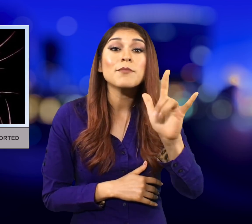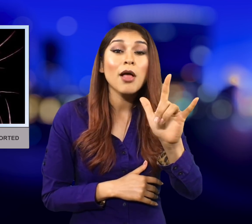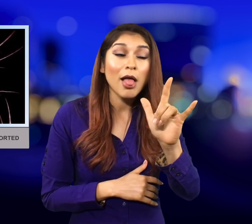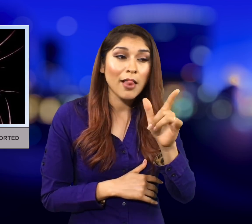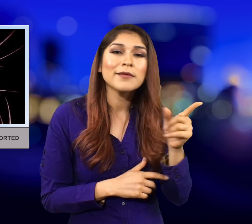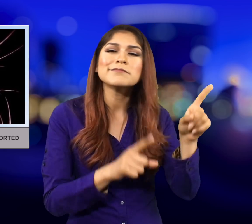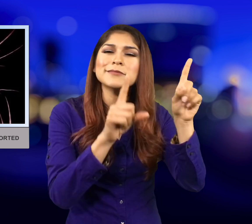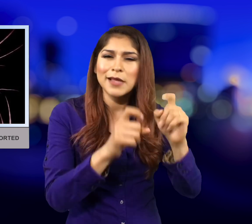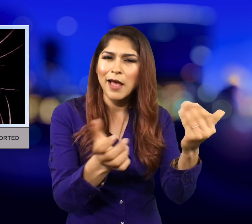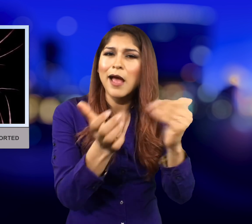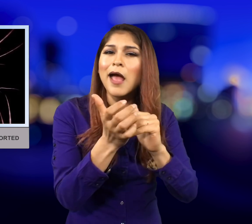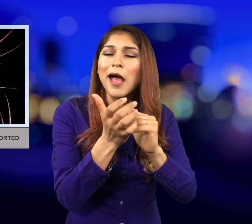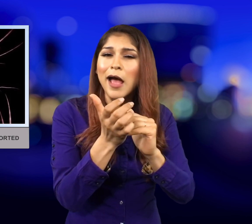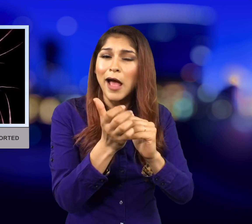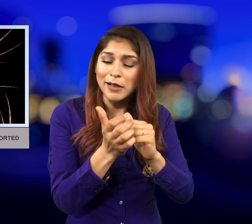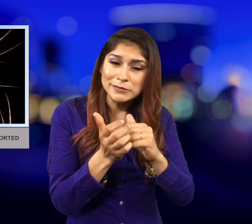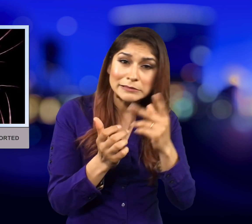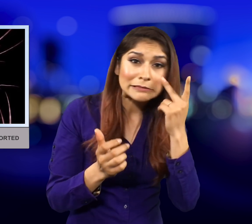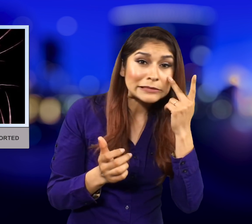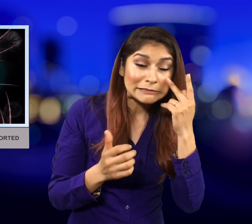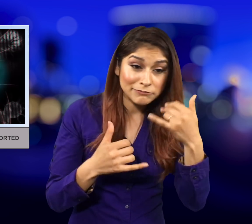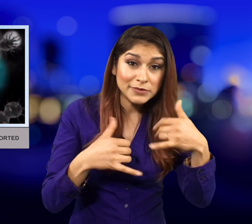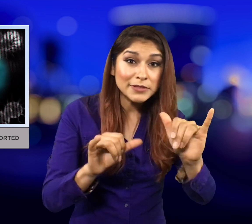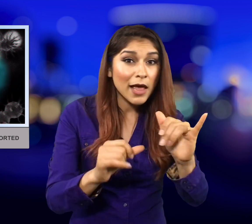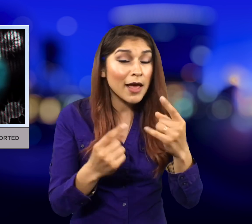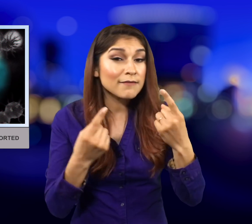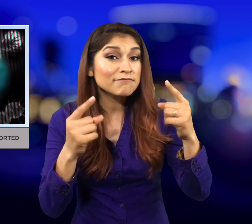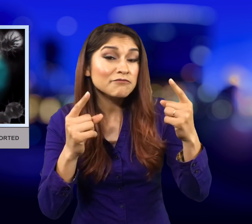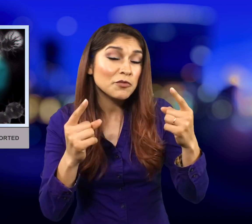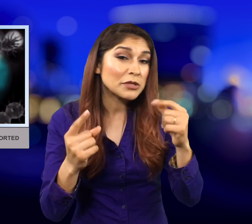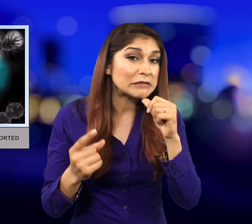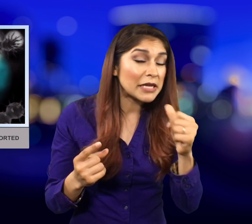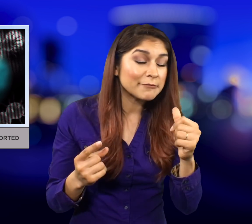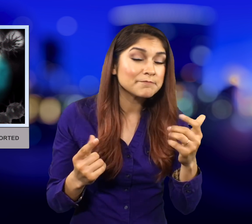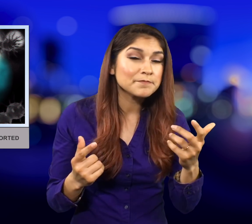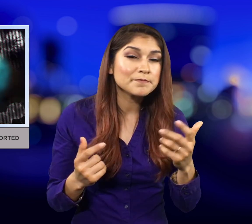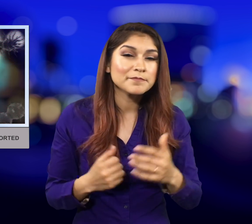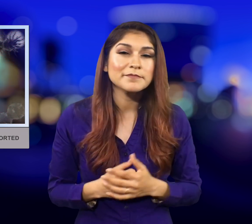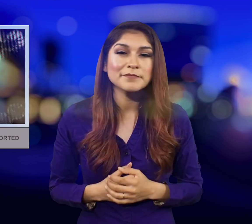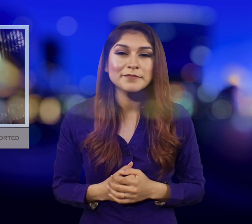The man will be tested again in April.